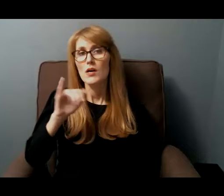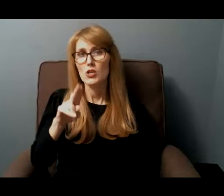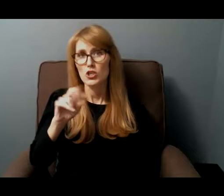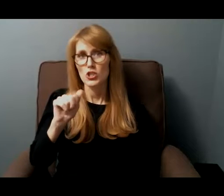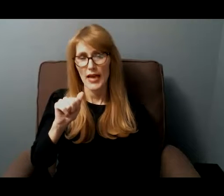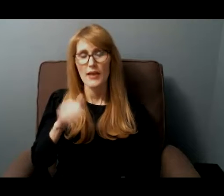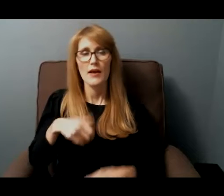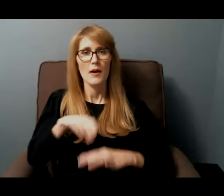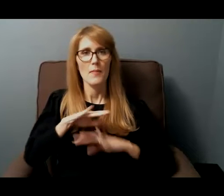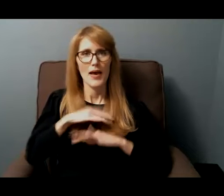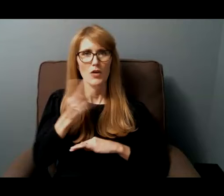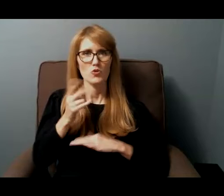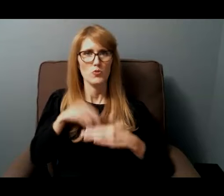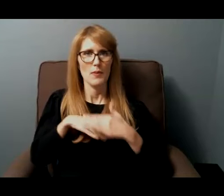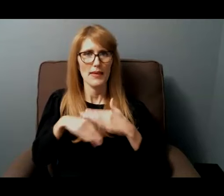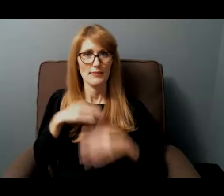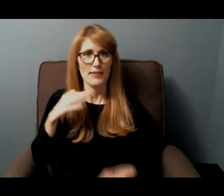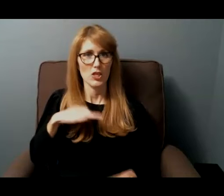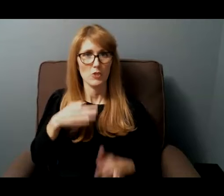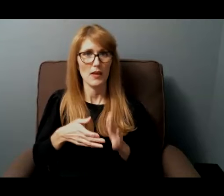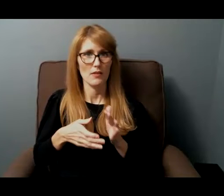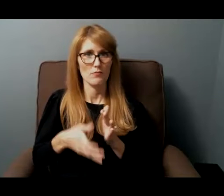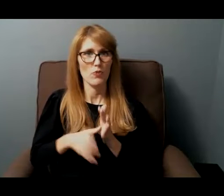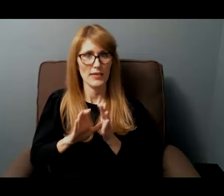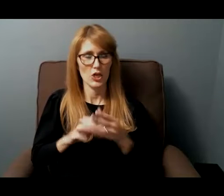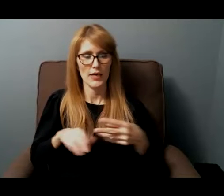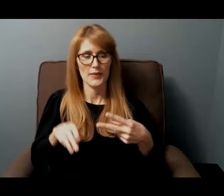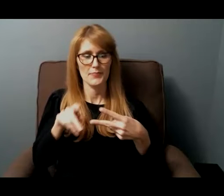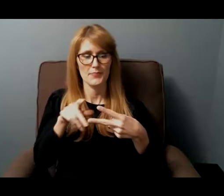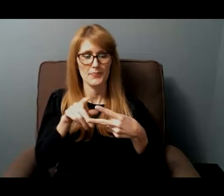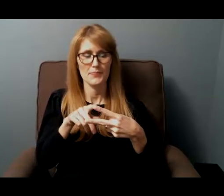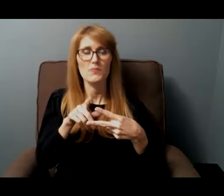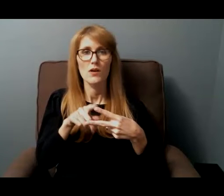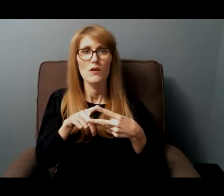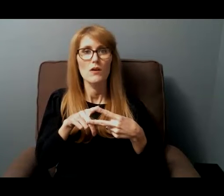eligibility criteria. She was found to meet Social Security's definition of disability,